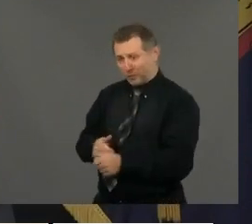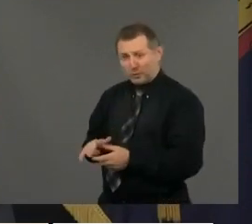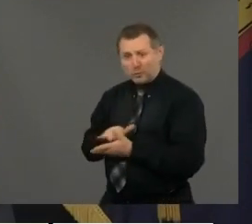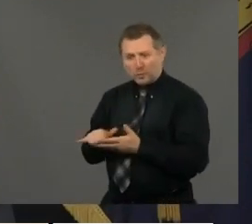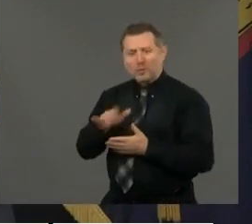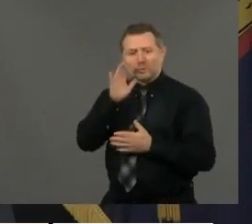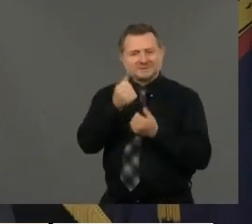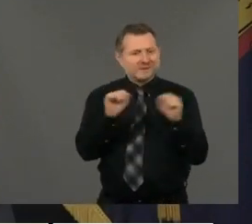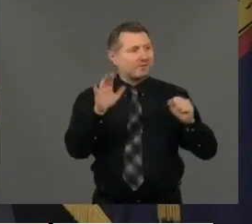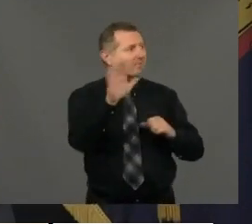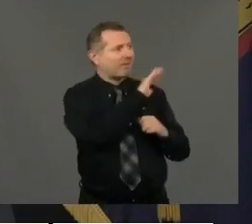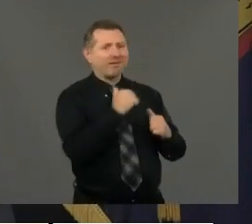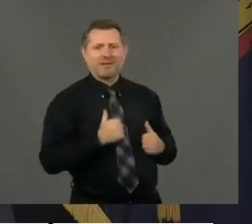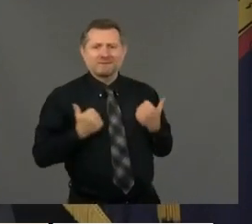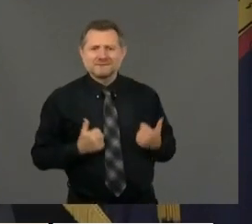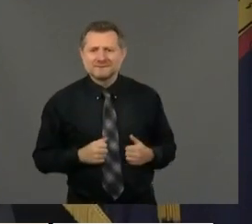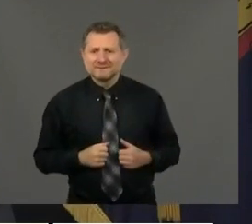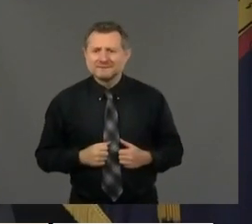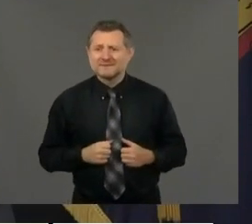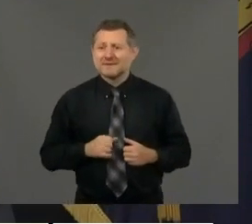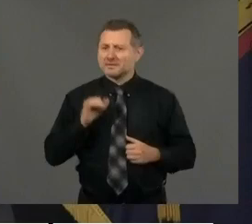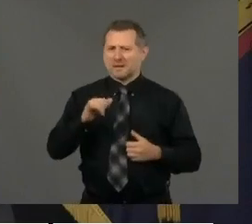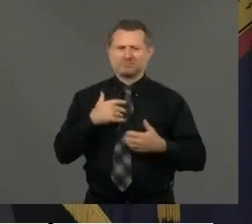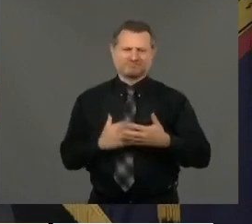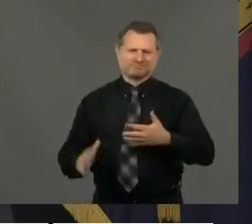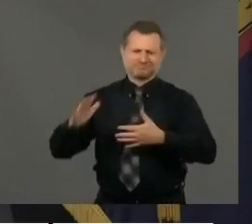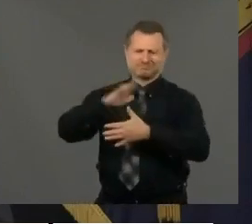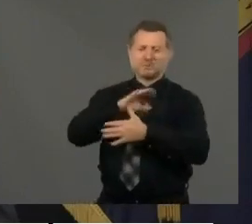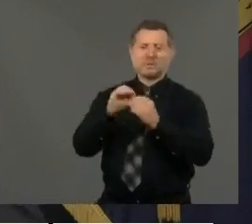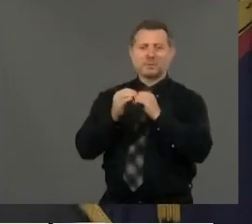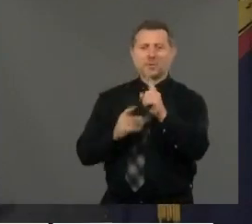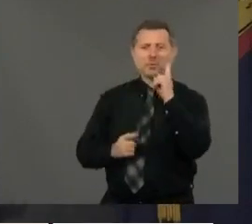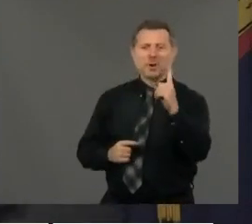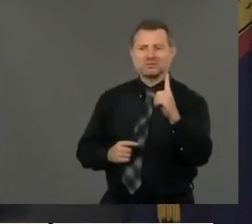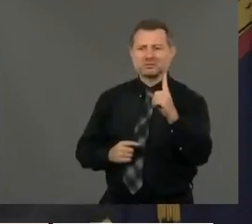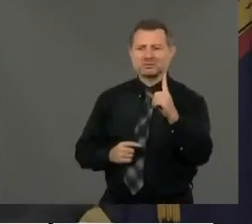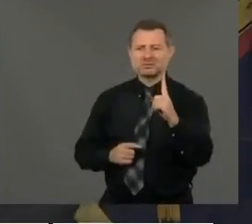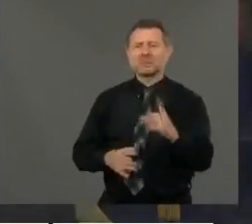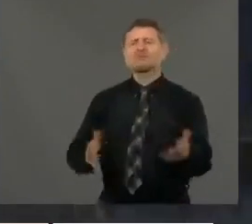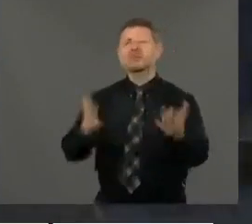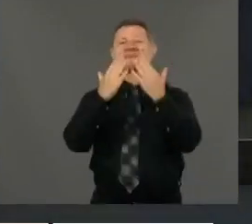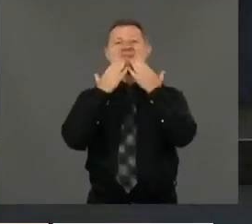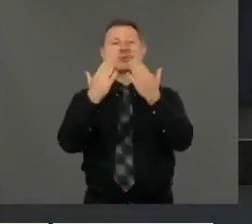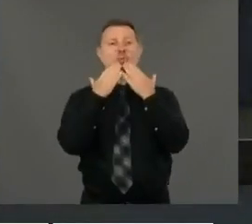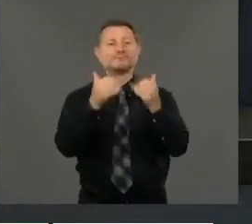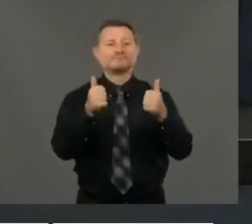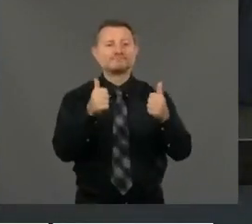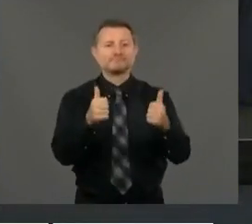MESSAGE, SO THAT WE SAVE LIVES IN THIS COUNTRY. AND IF THEY FOLLOW WHAT NEW